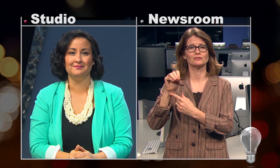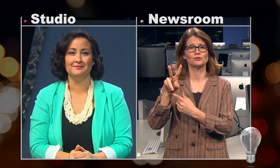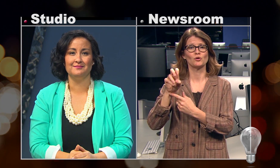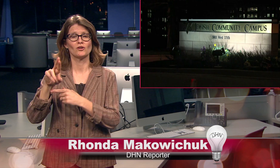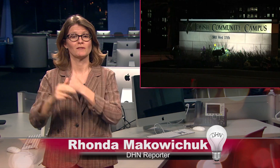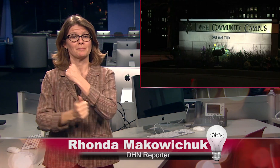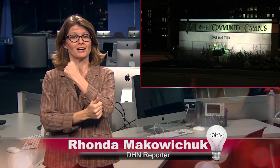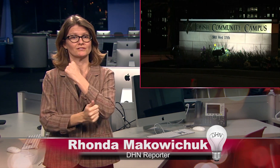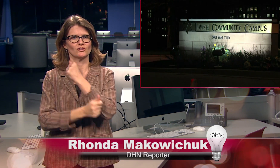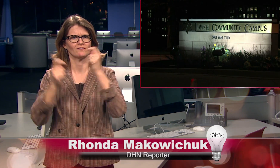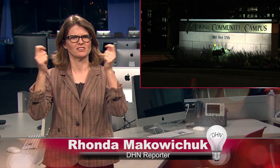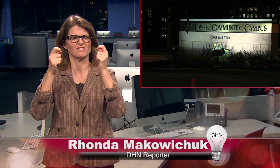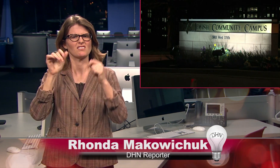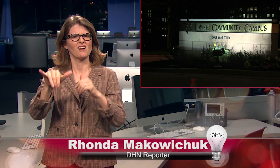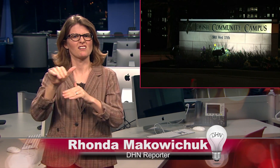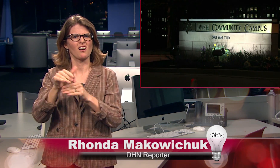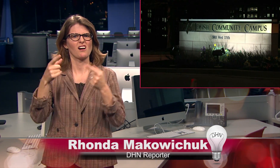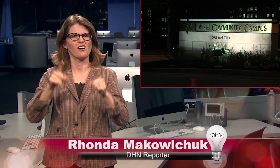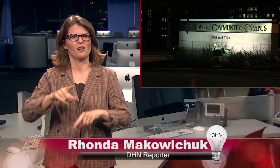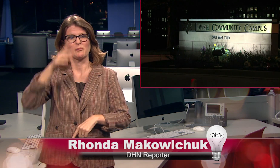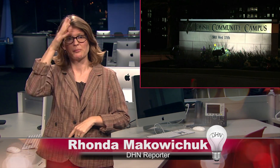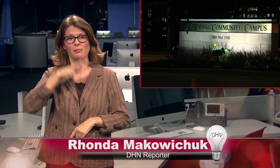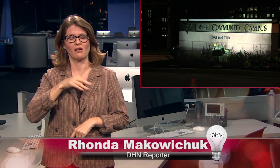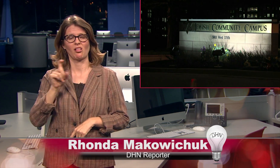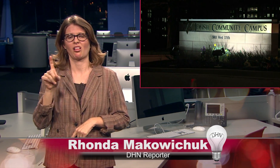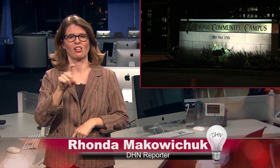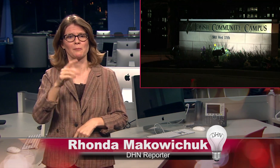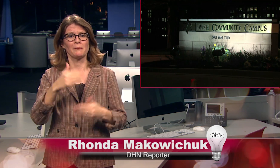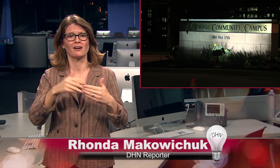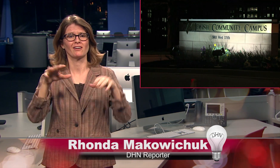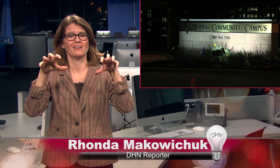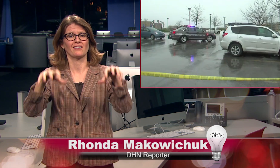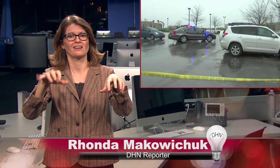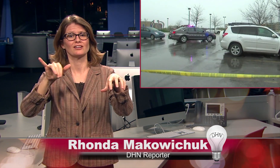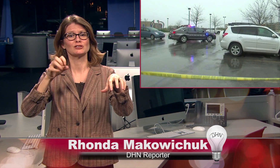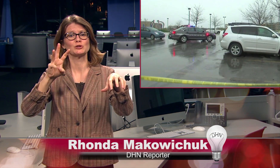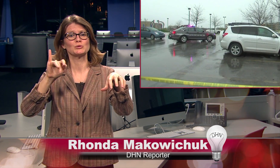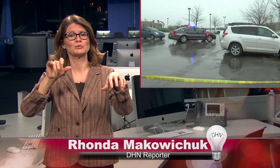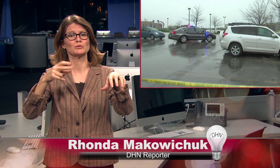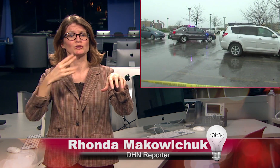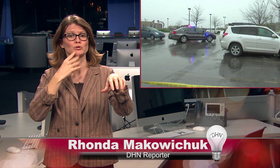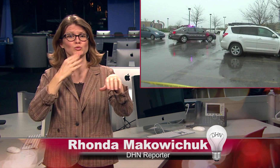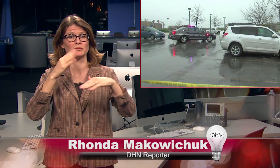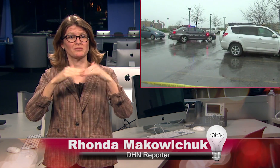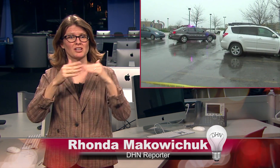ON THE EVE OF PASSOVER, A LONE GUNMAN OPENS FIRE AT TWO DIFFERENT JEWISH FACILITIES NEAR